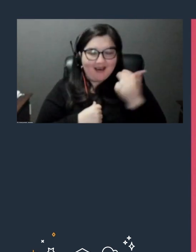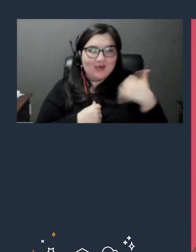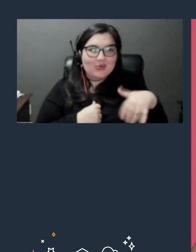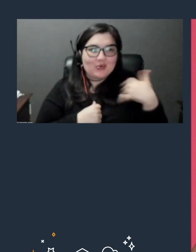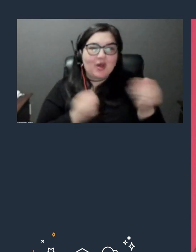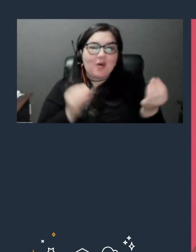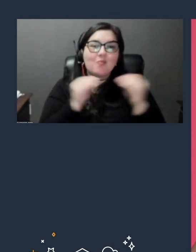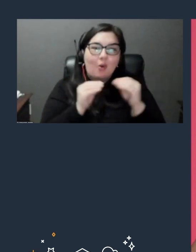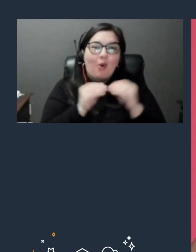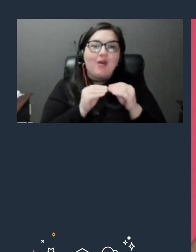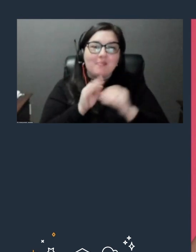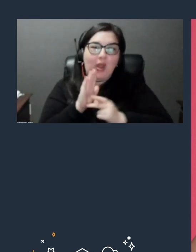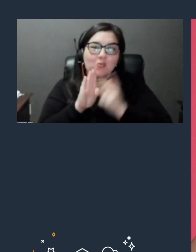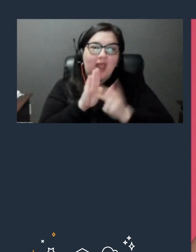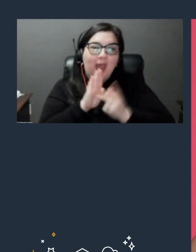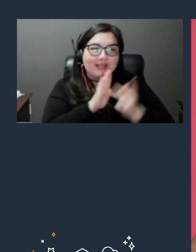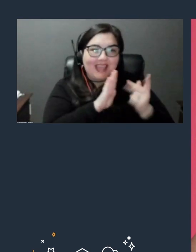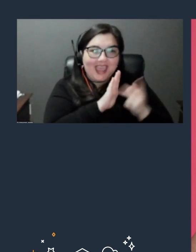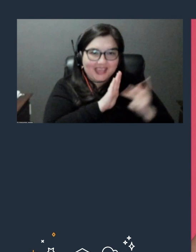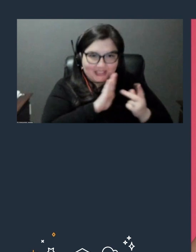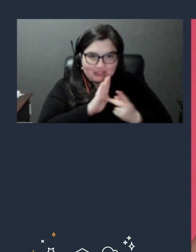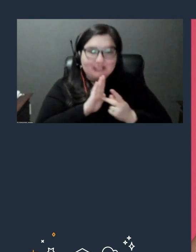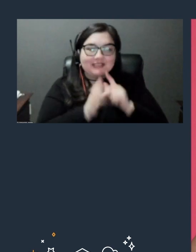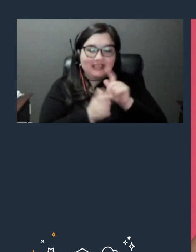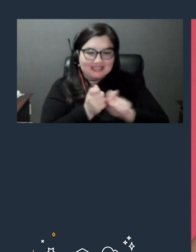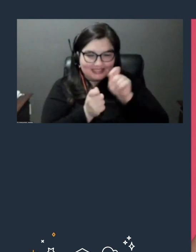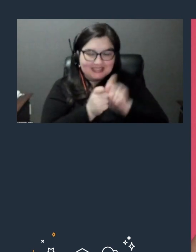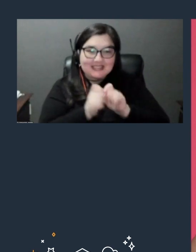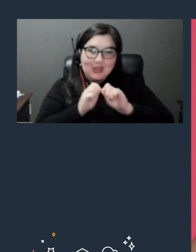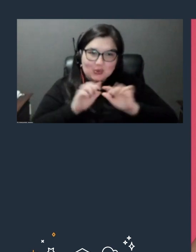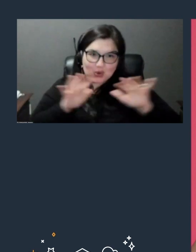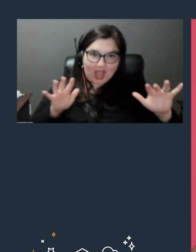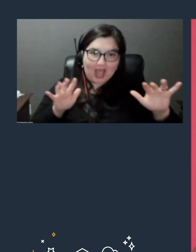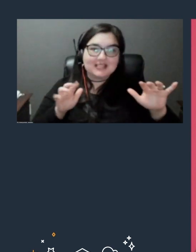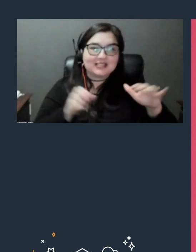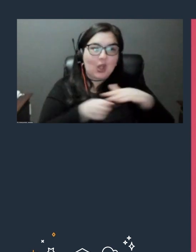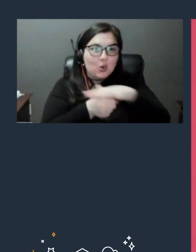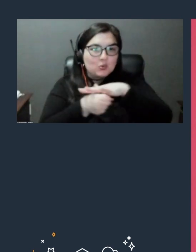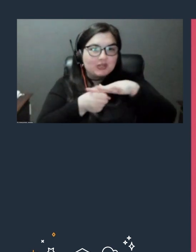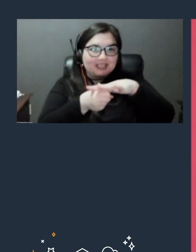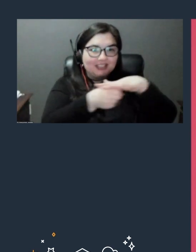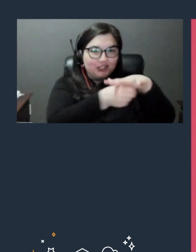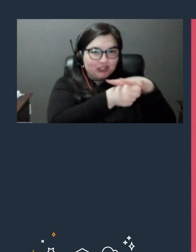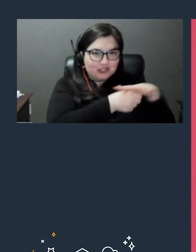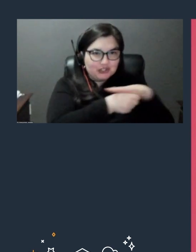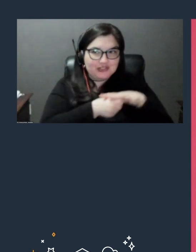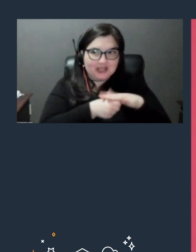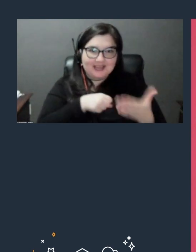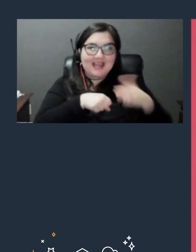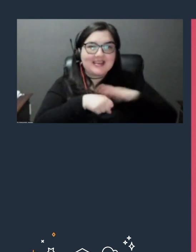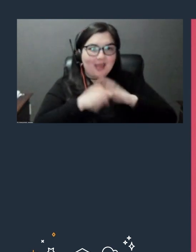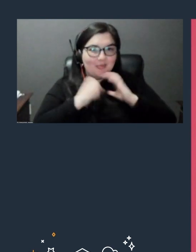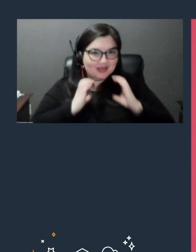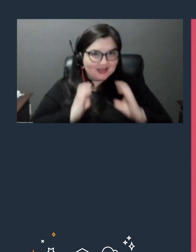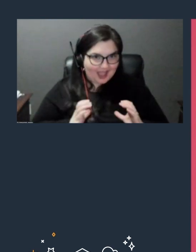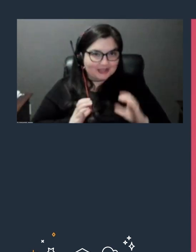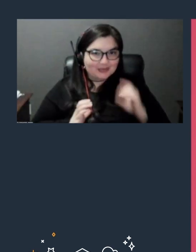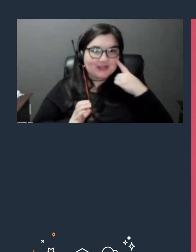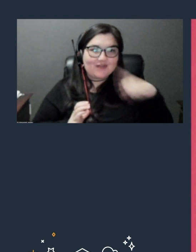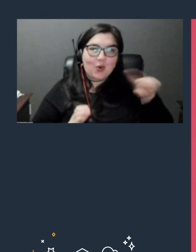particularly replication across regions and what that enables the customer of AWS to be able to do.